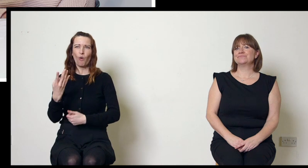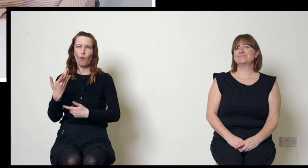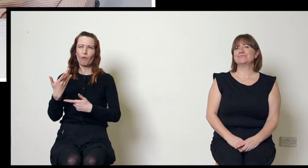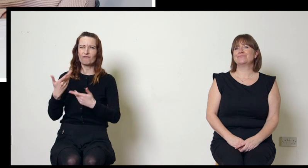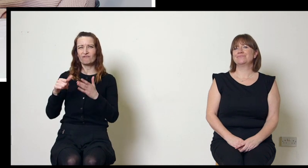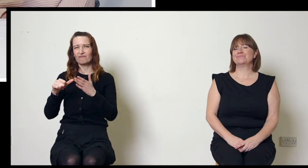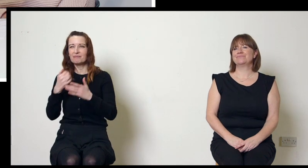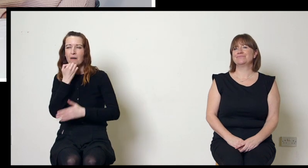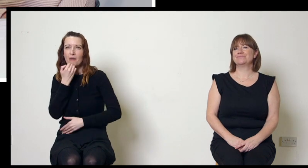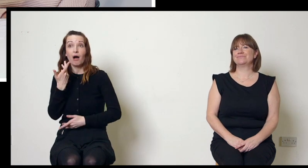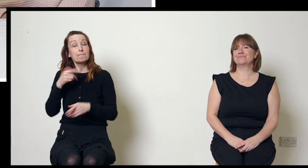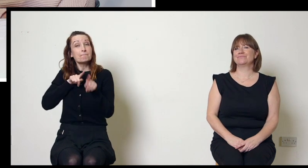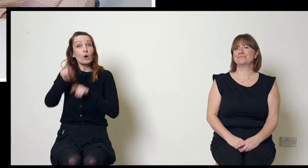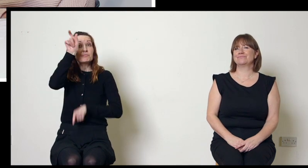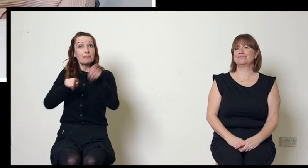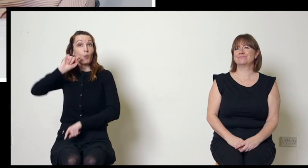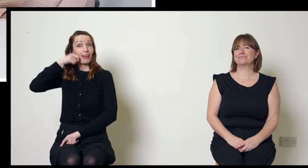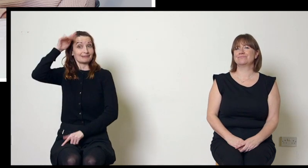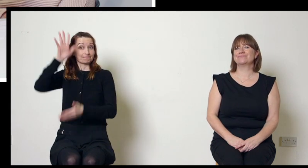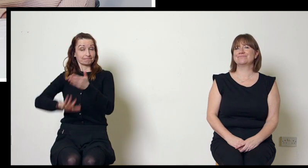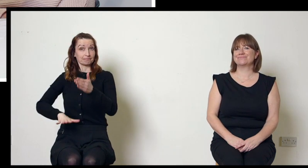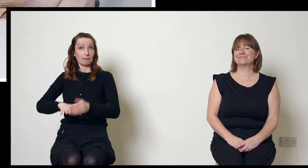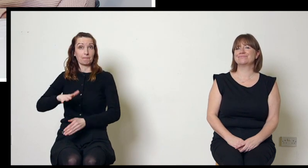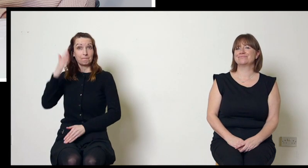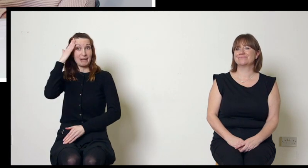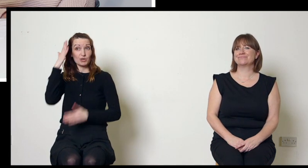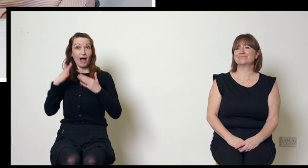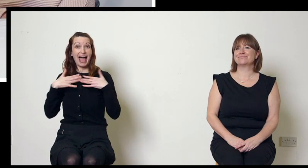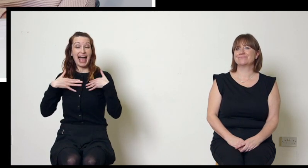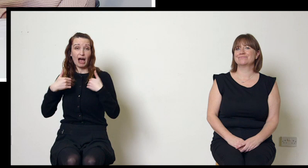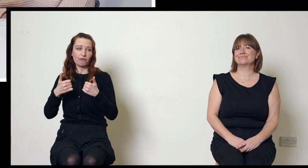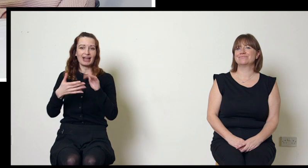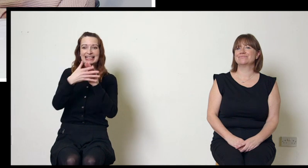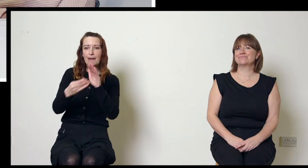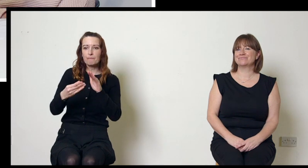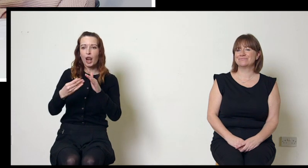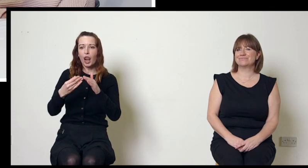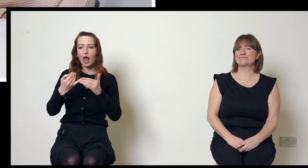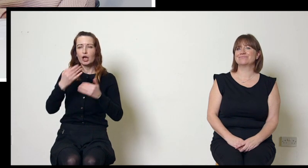most people are going to experience mental health, whether that's grief or a loss of a relationship or whatever it is